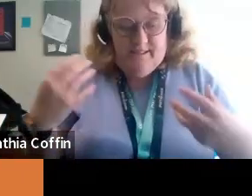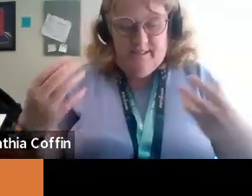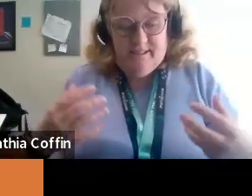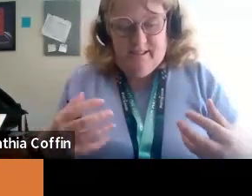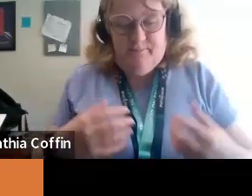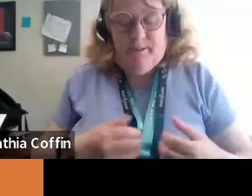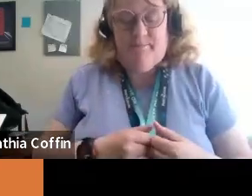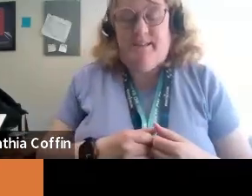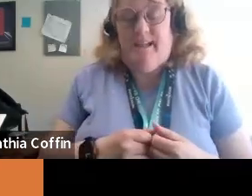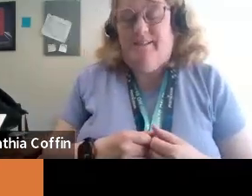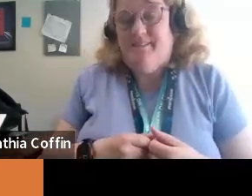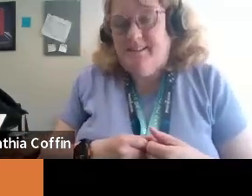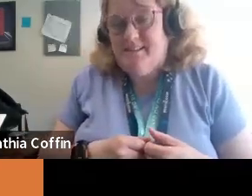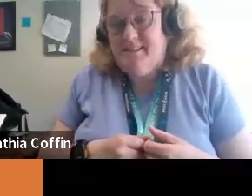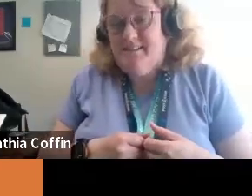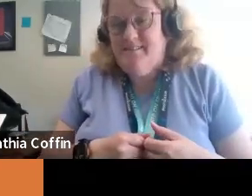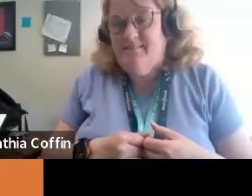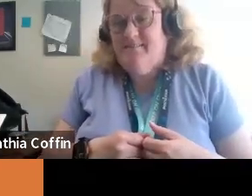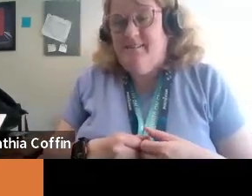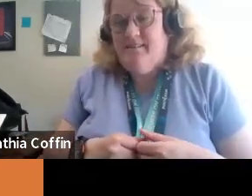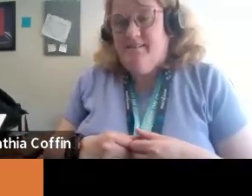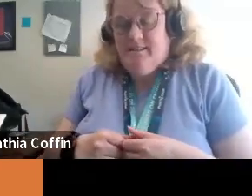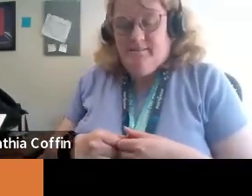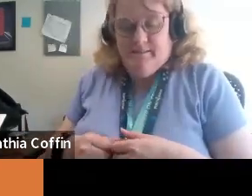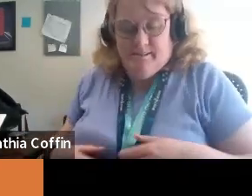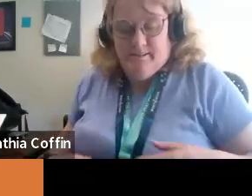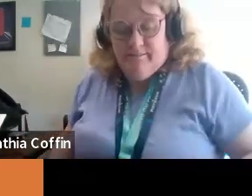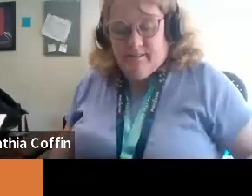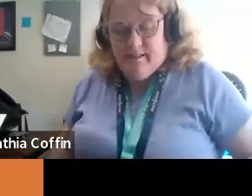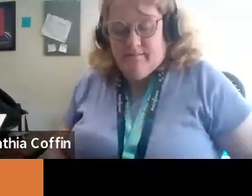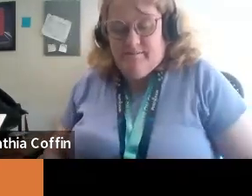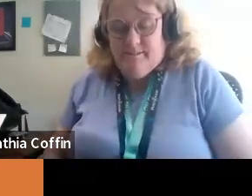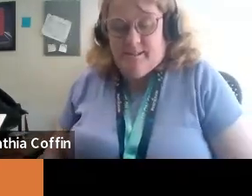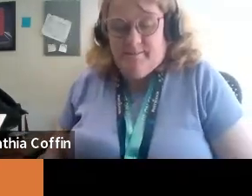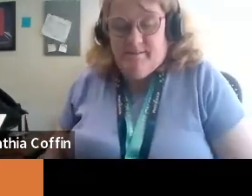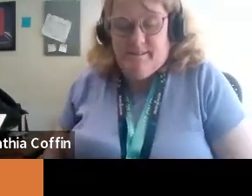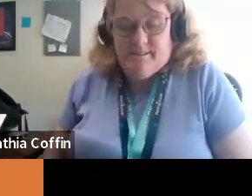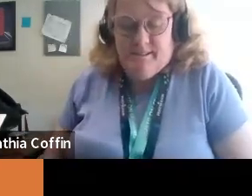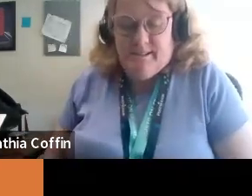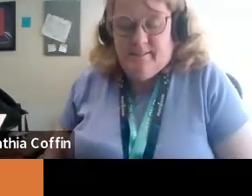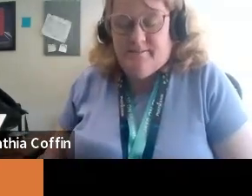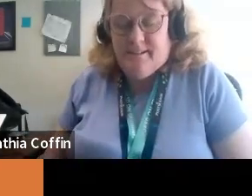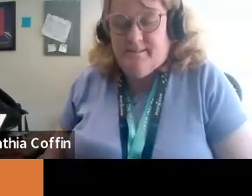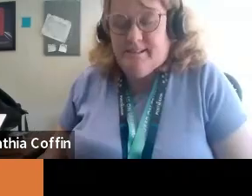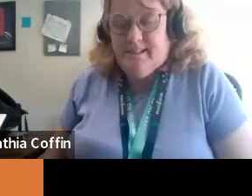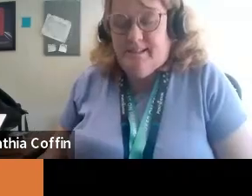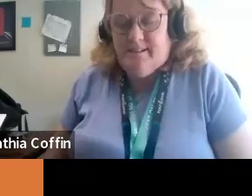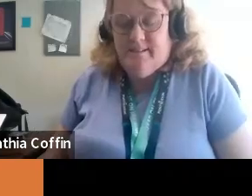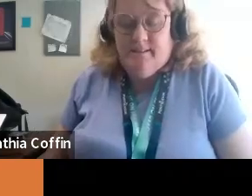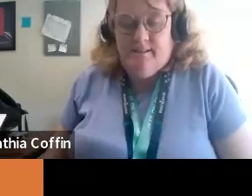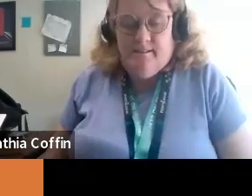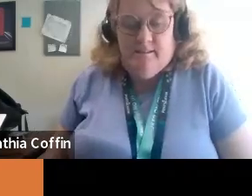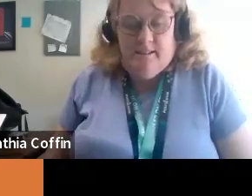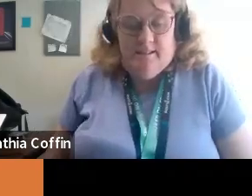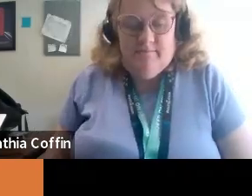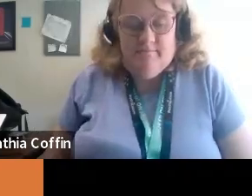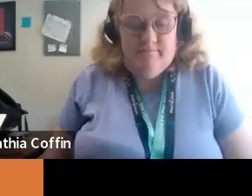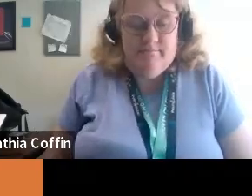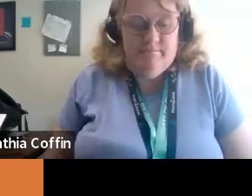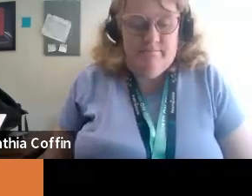and I really had to advocate for myself over the last year to get access and